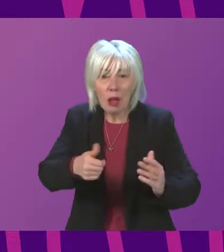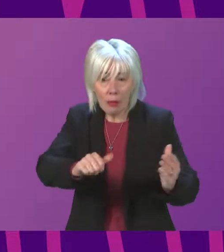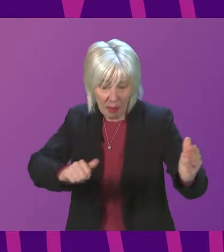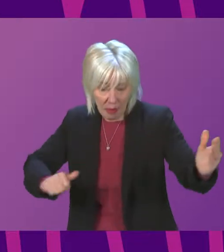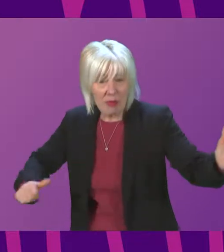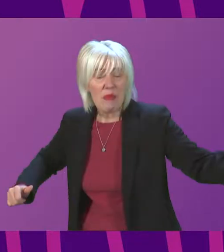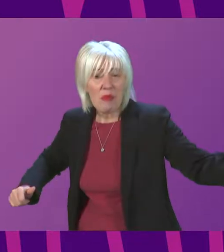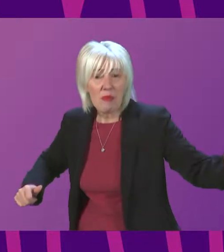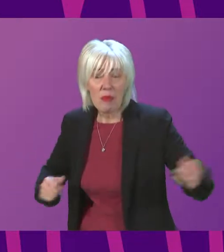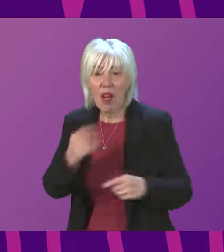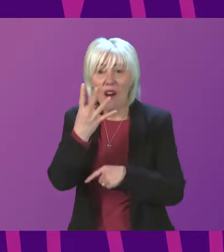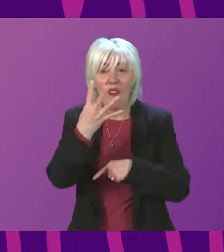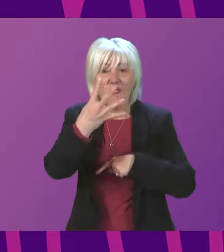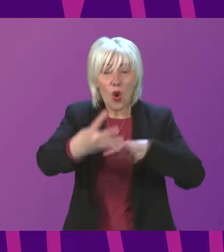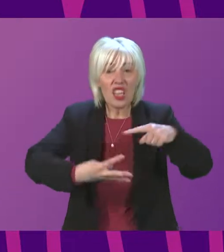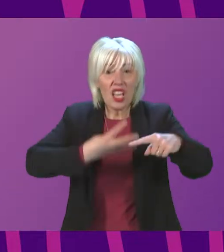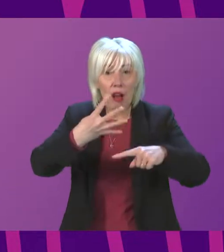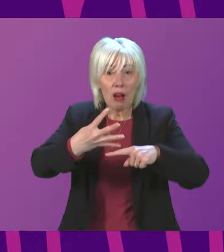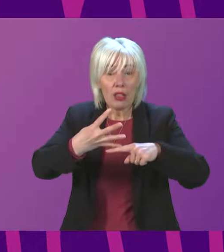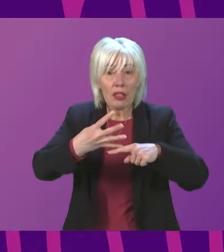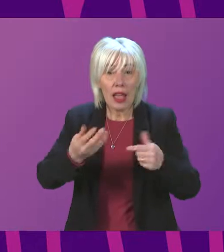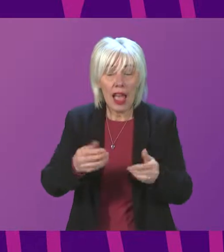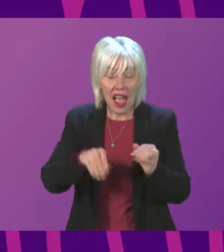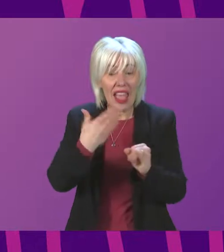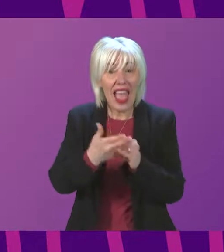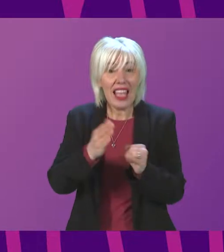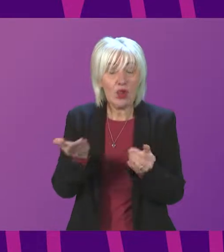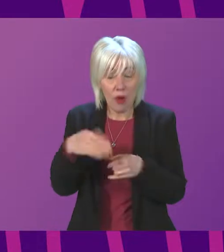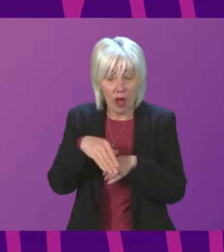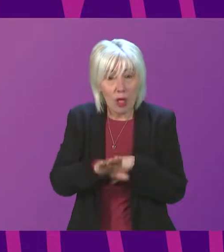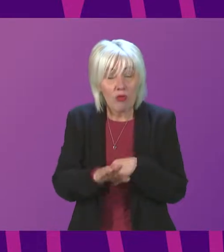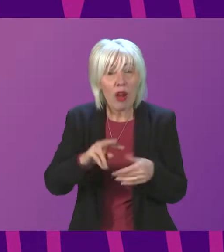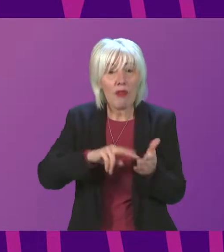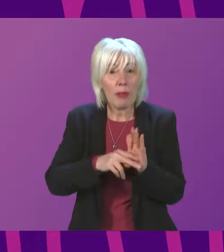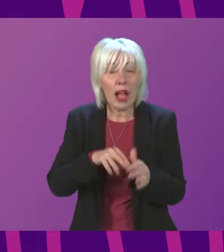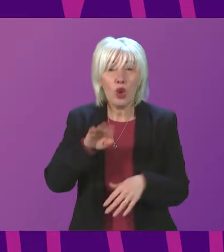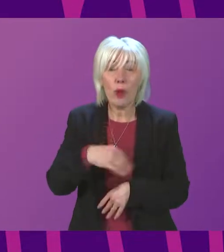In four years’ time, by the end of the Government’s recovery plan, there could be more than 430,000